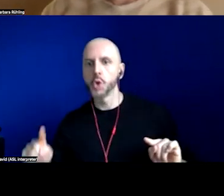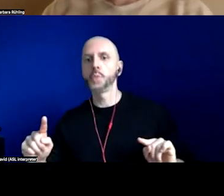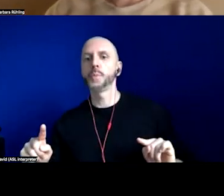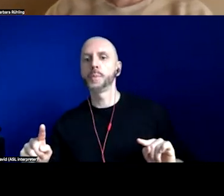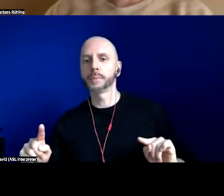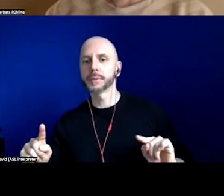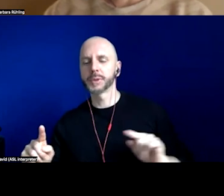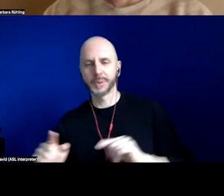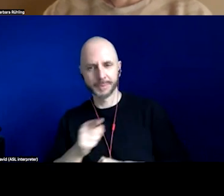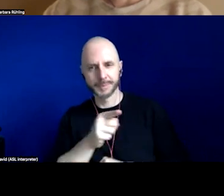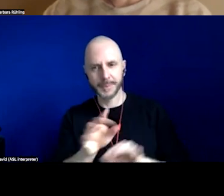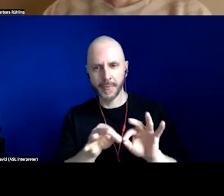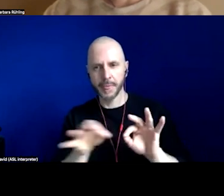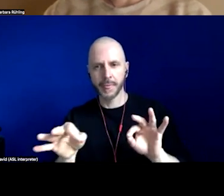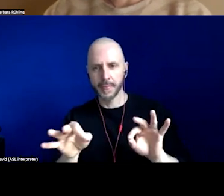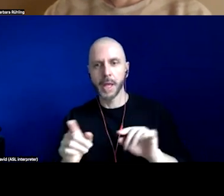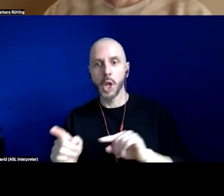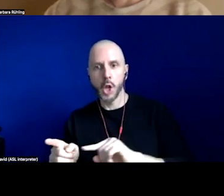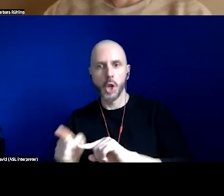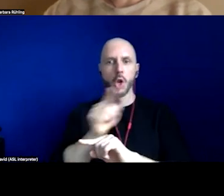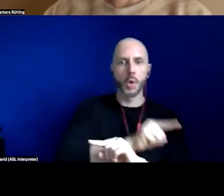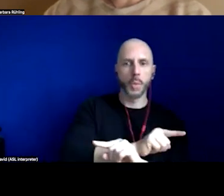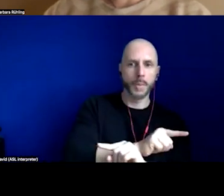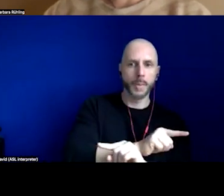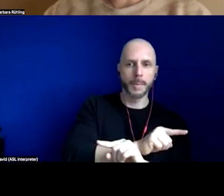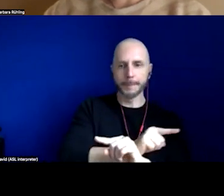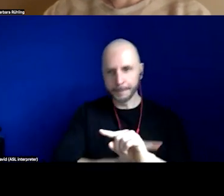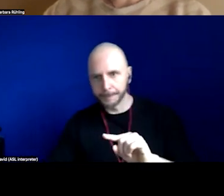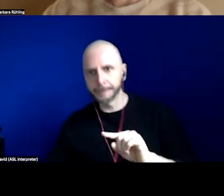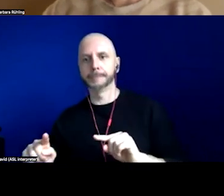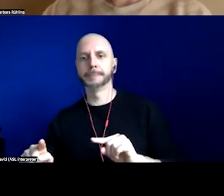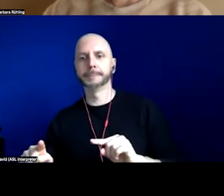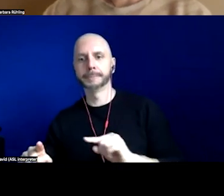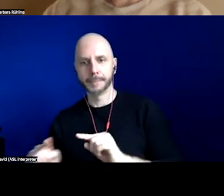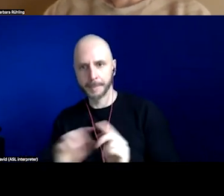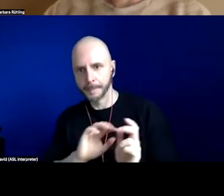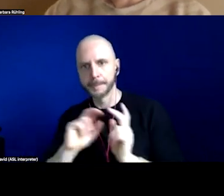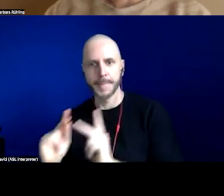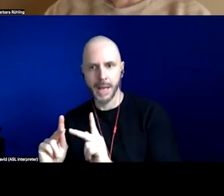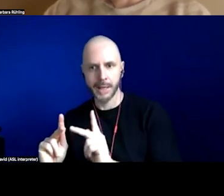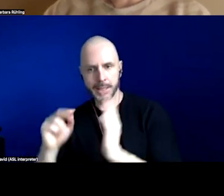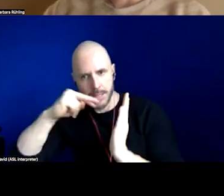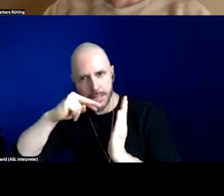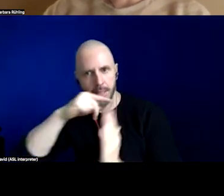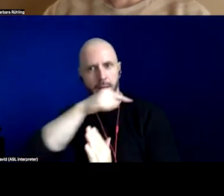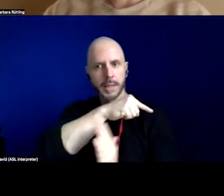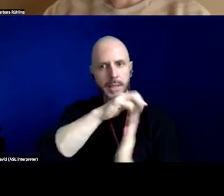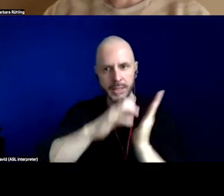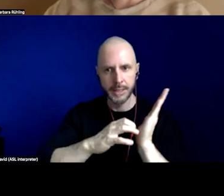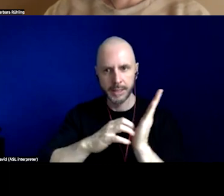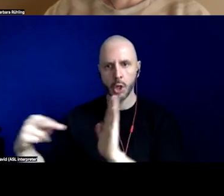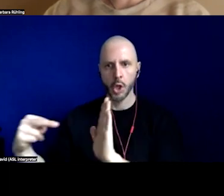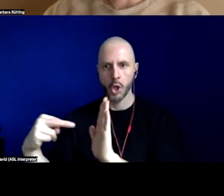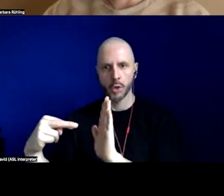It also meant that we wanted to focus on using existing materials that the experts of each